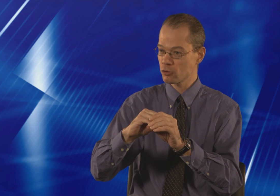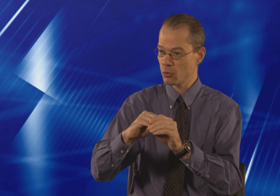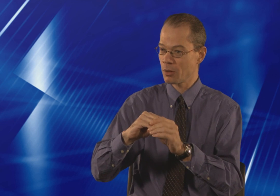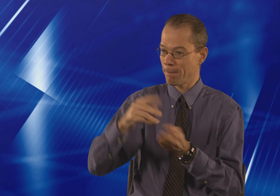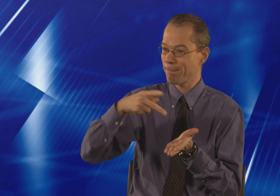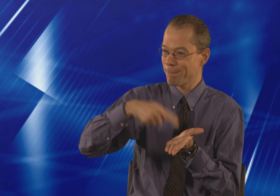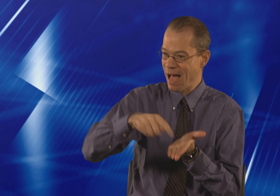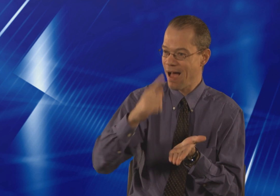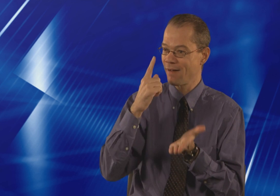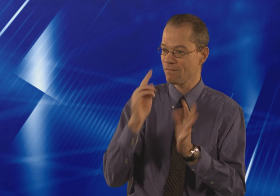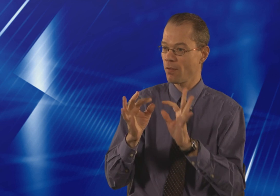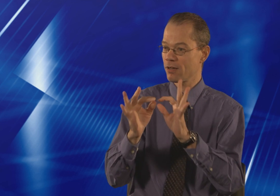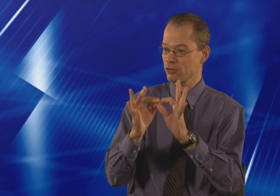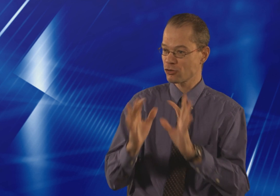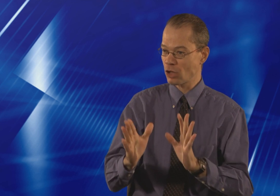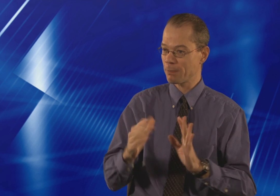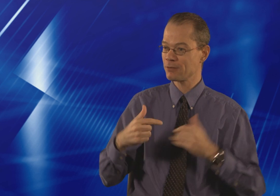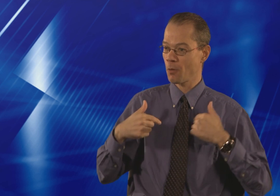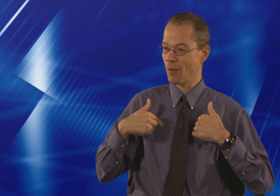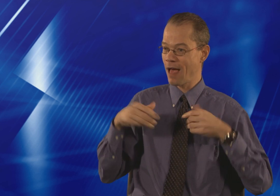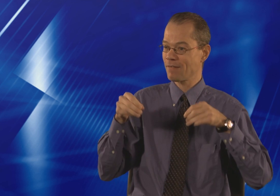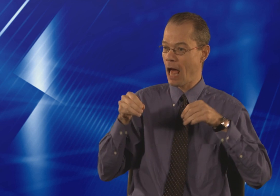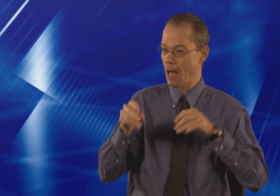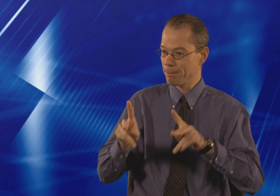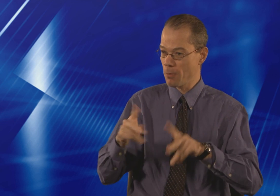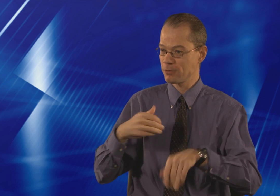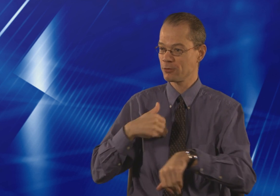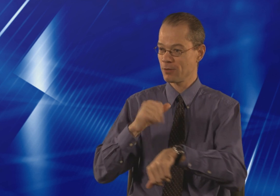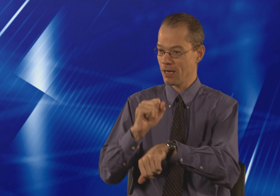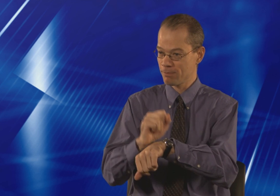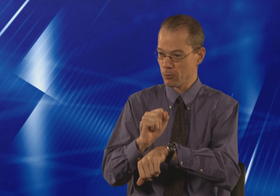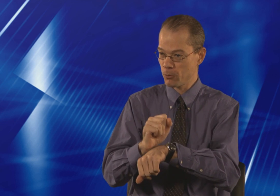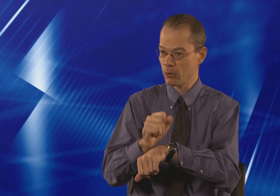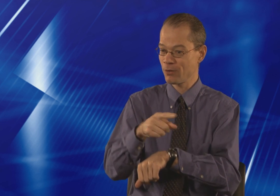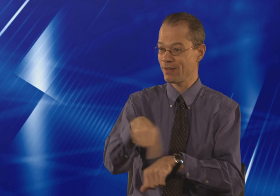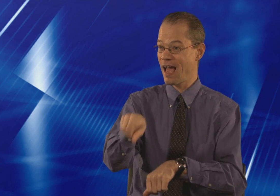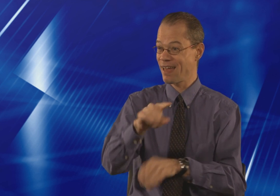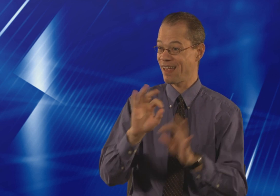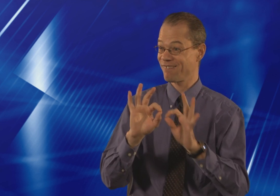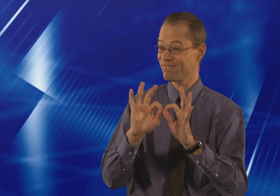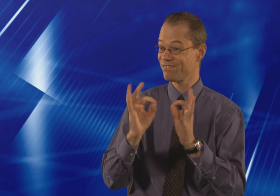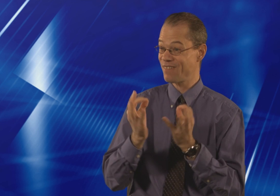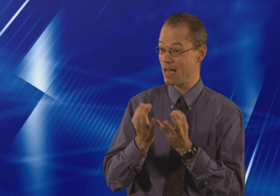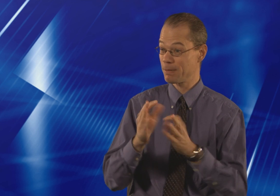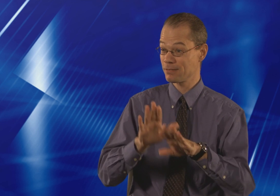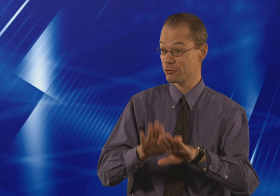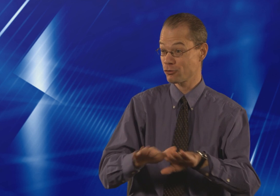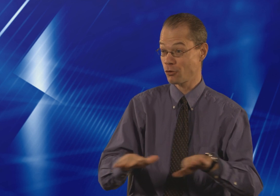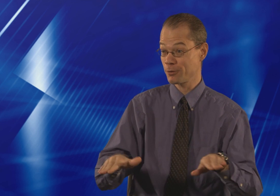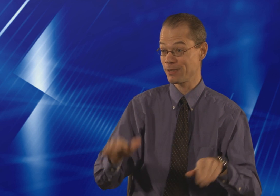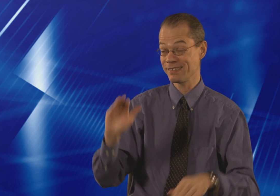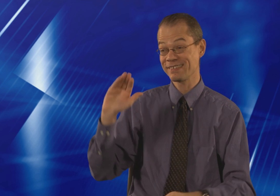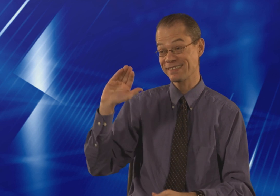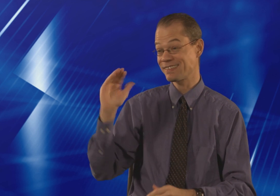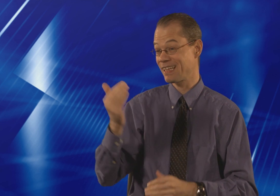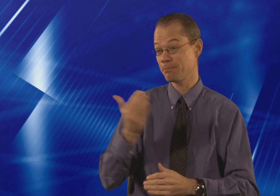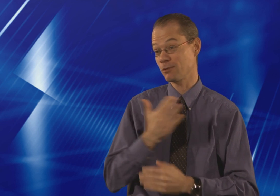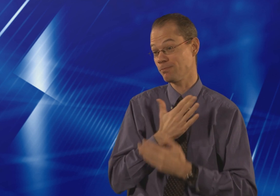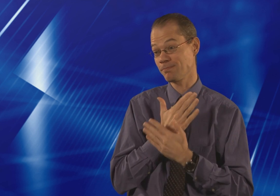to pay for an interpreter for me so that I have the opportunity to work with the families and their children.